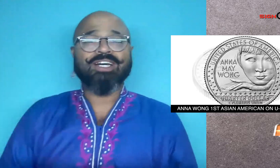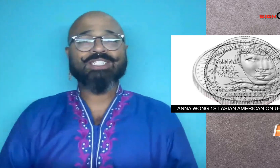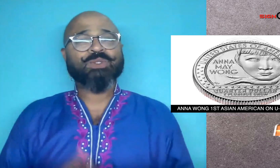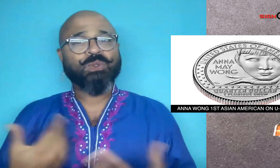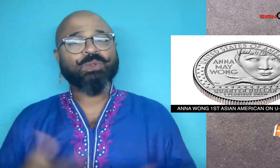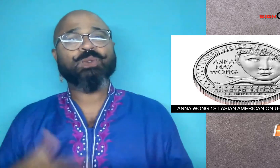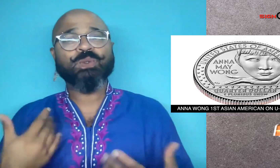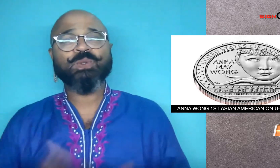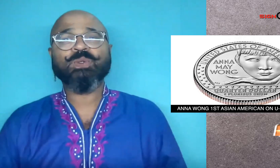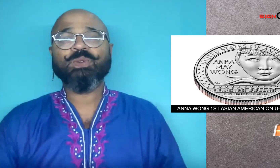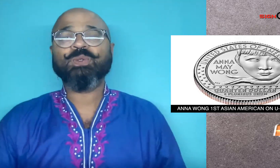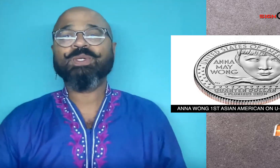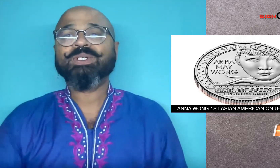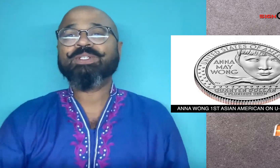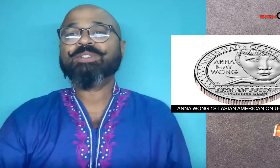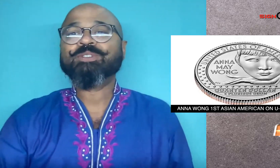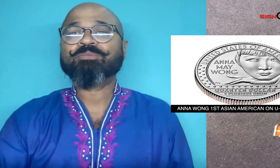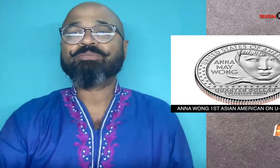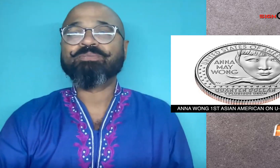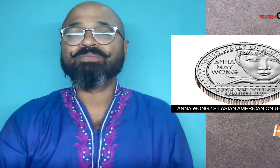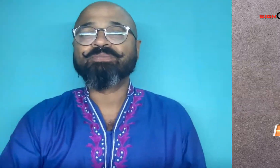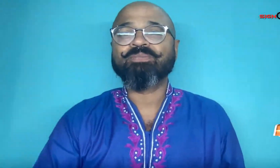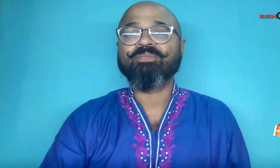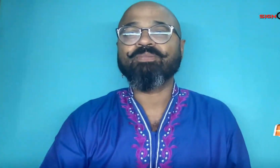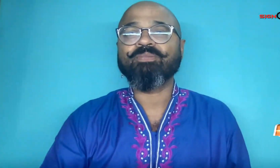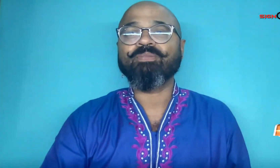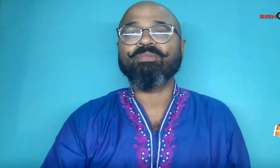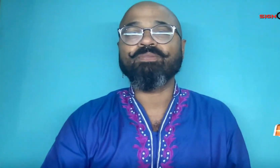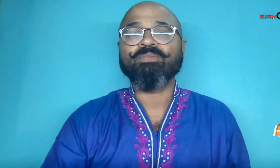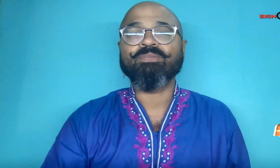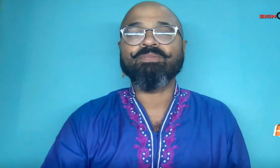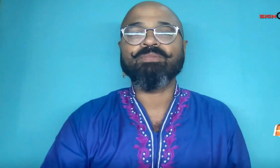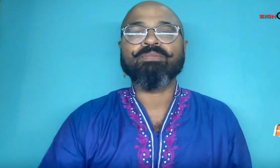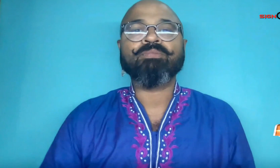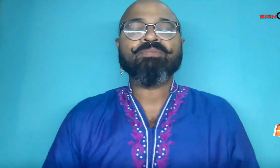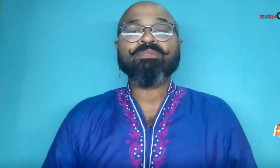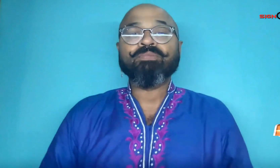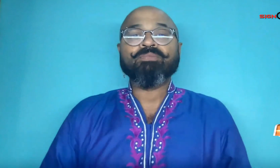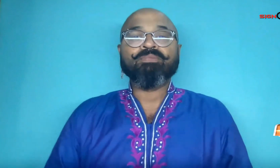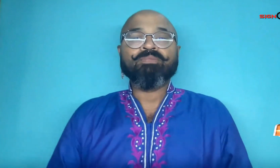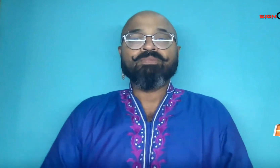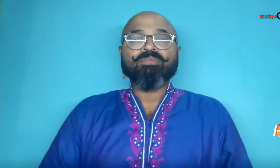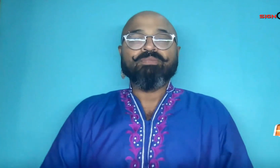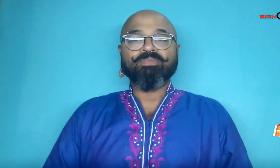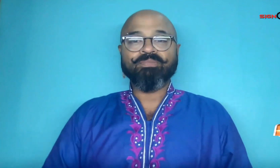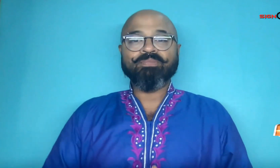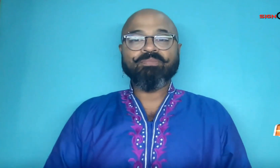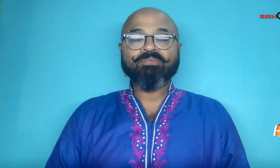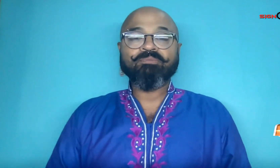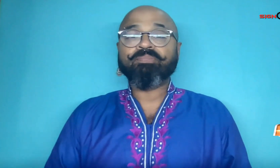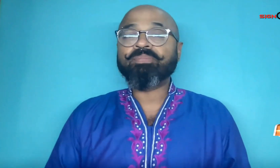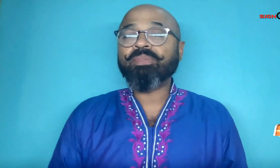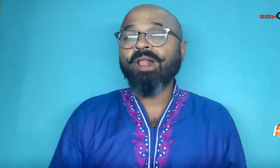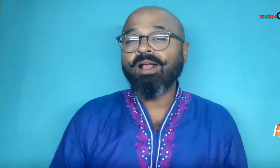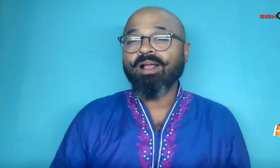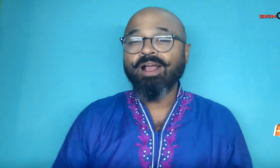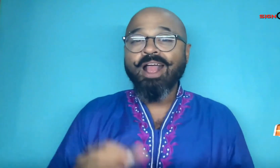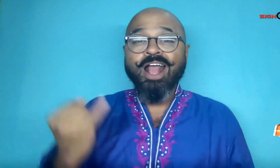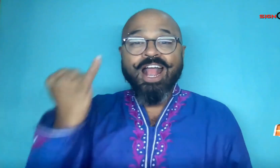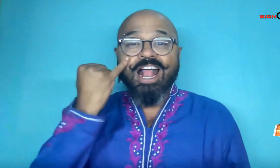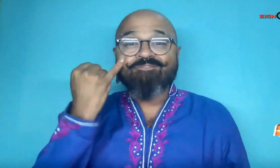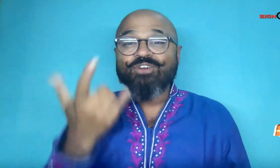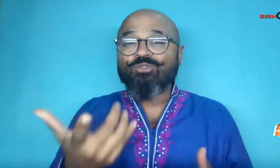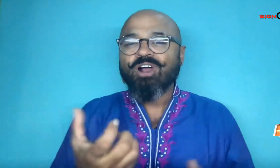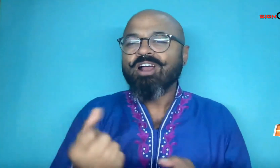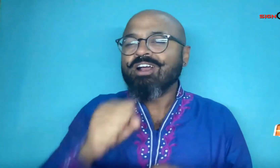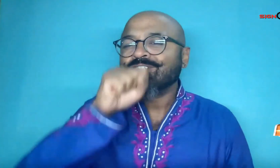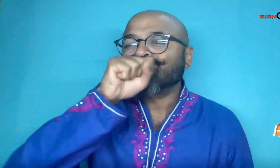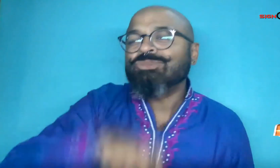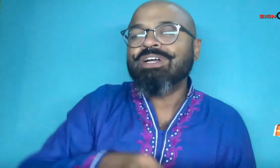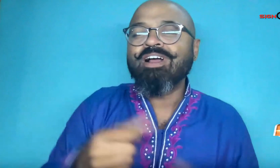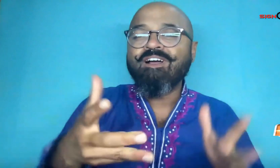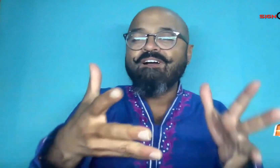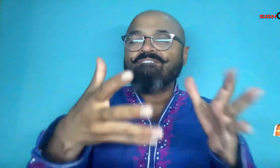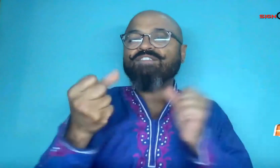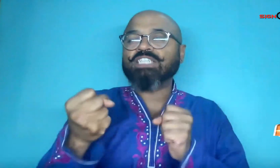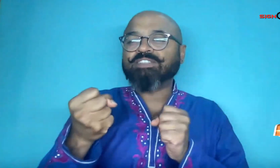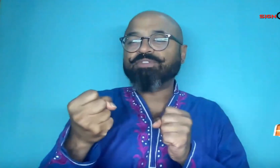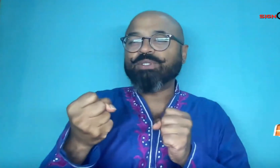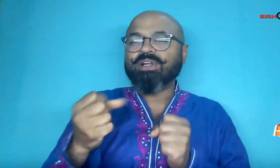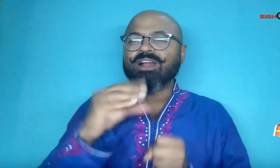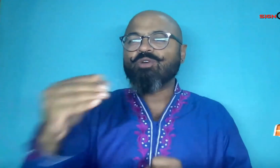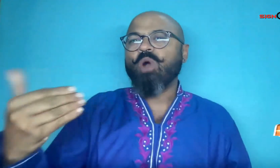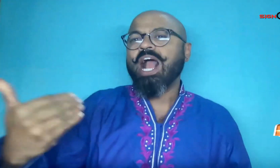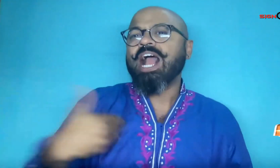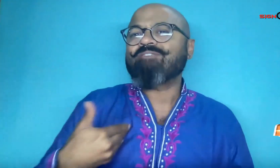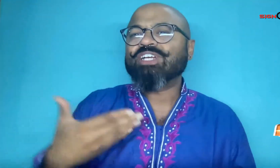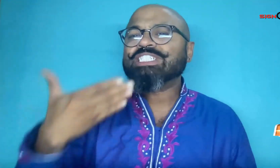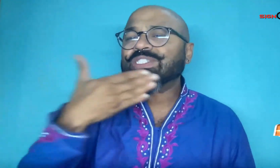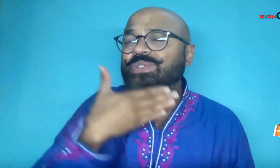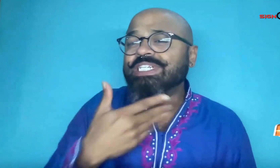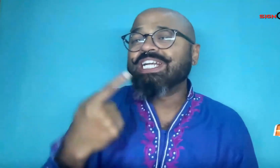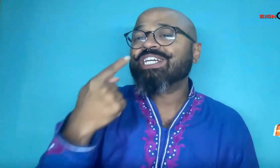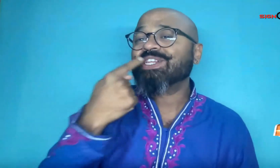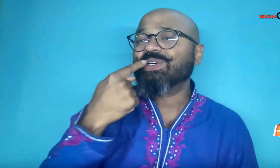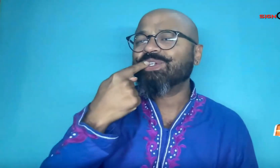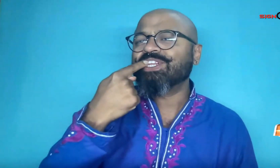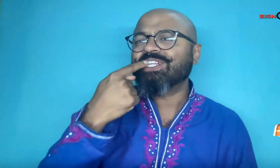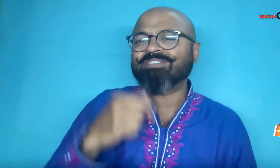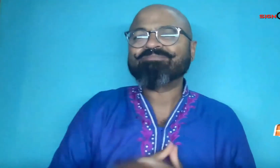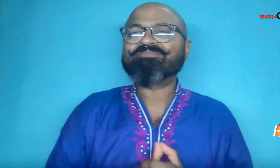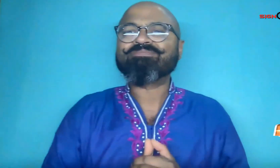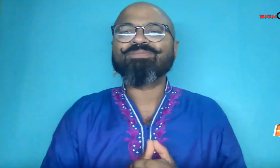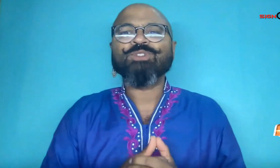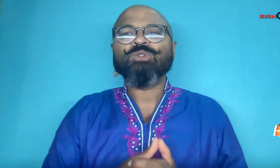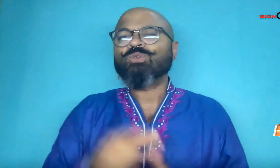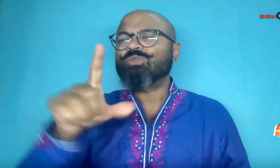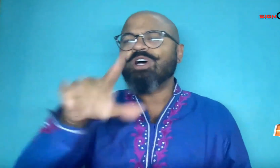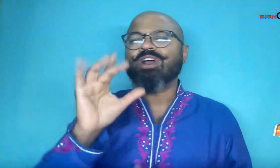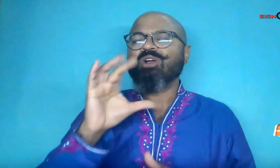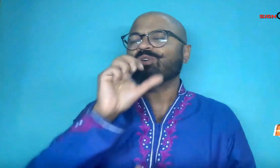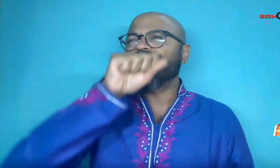million Wong quarters --